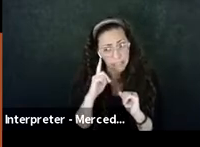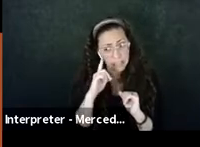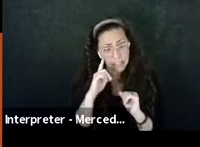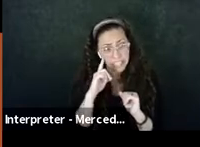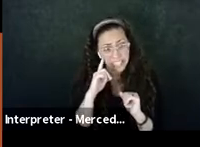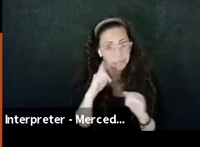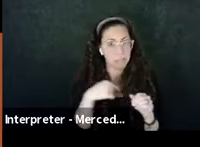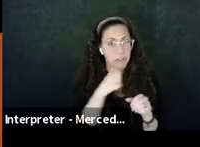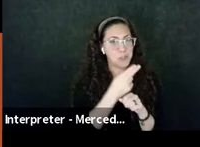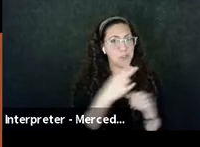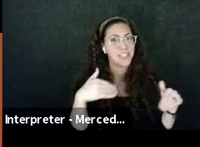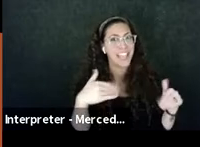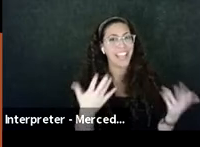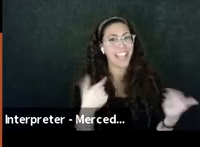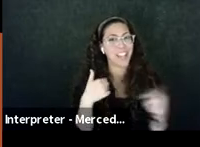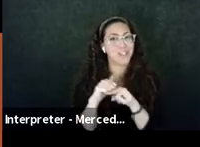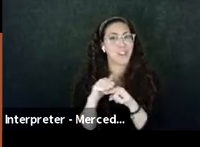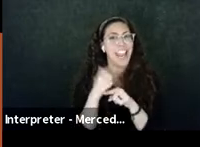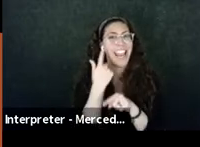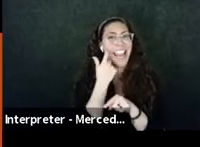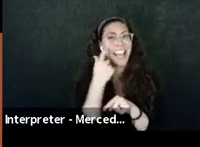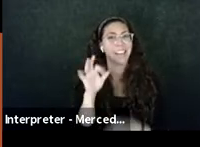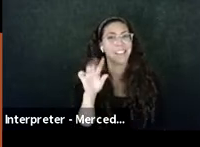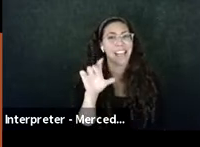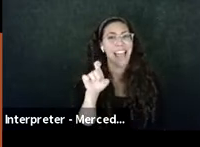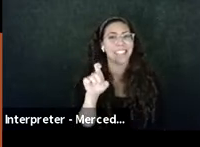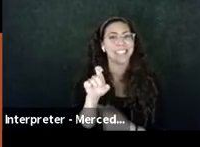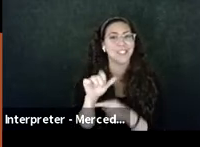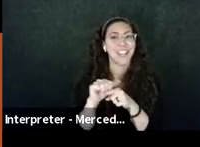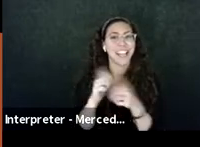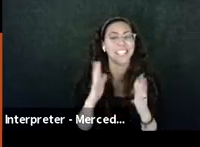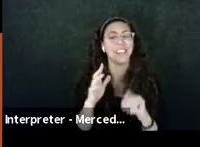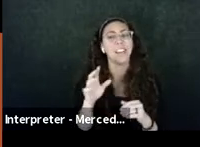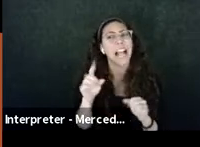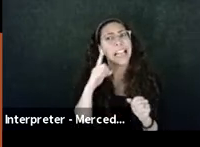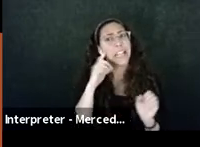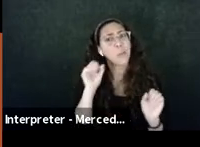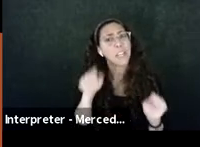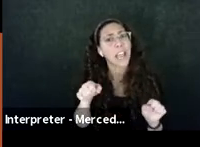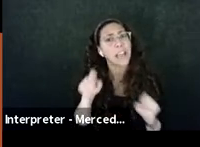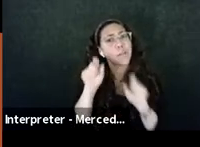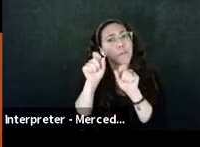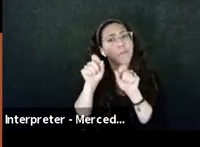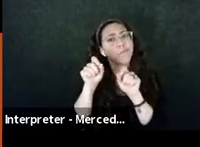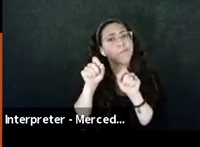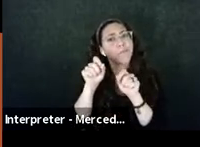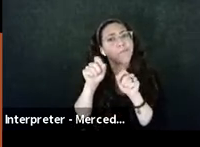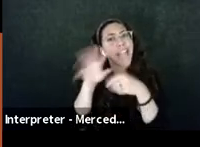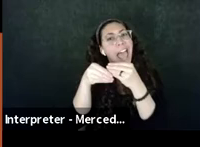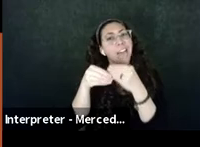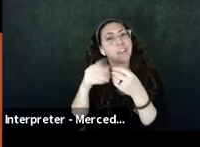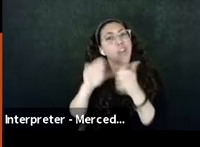Melinda Vinicor: It yet. I've just gone through training flex trainings, I think that we can indicate challenges, a student might have or it might have